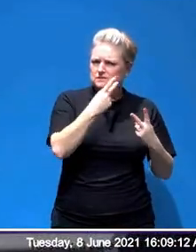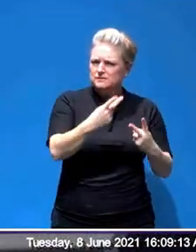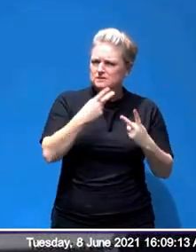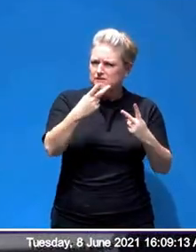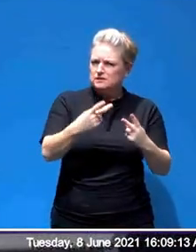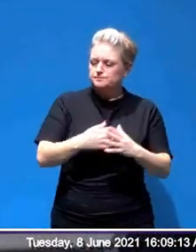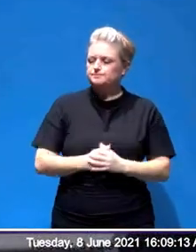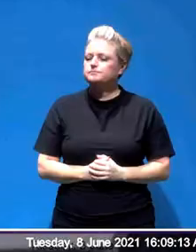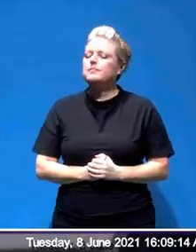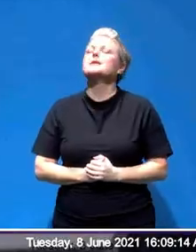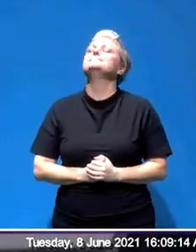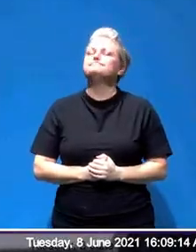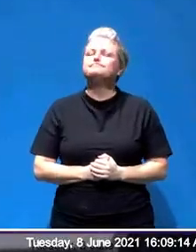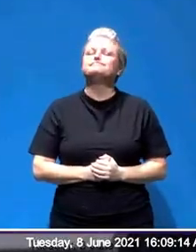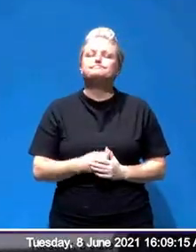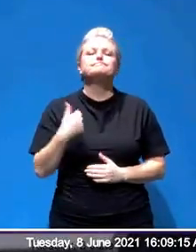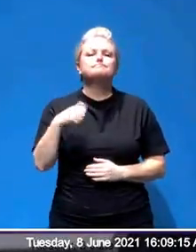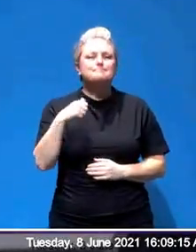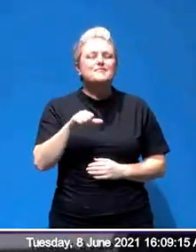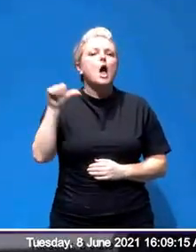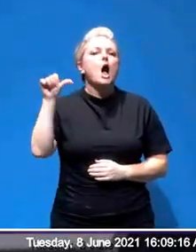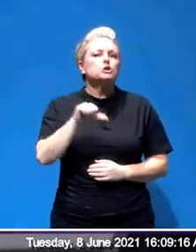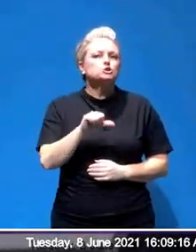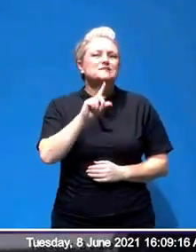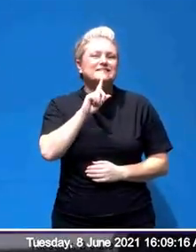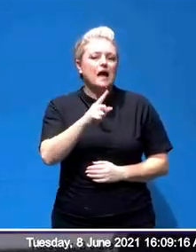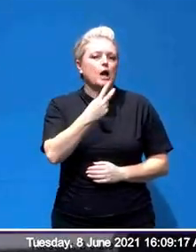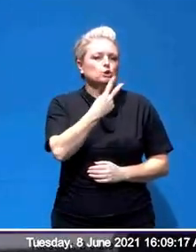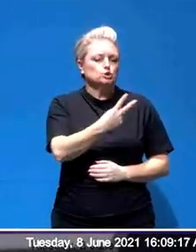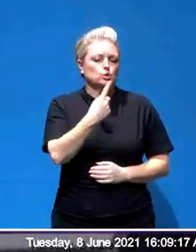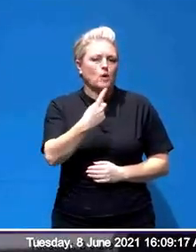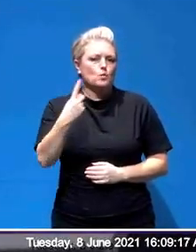I should say, 211 sites. Some are far.